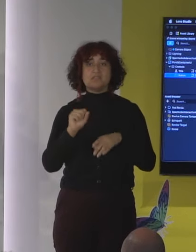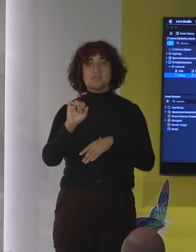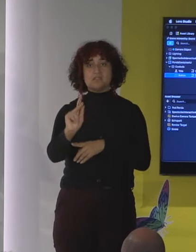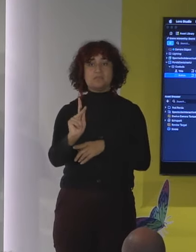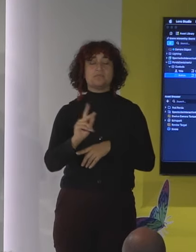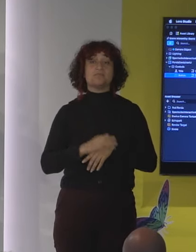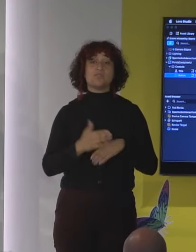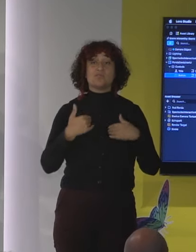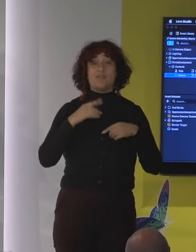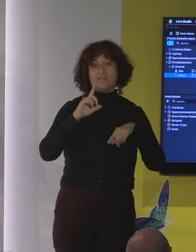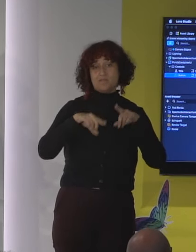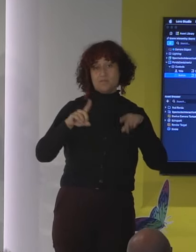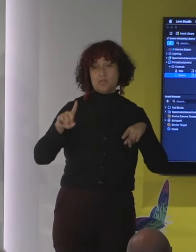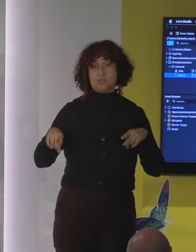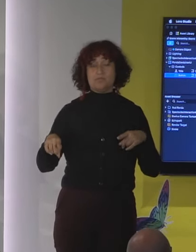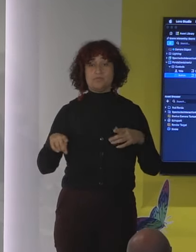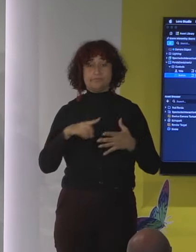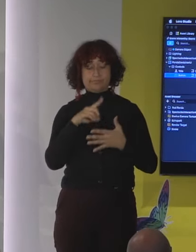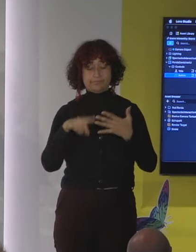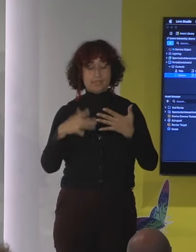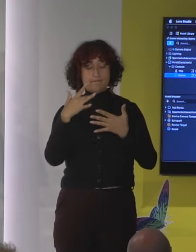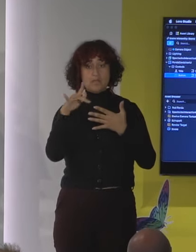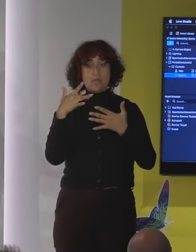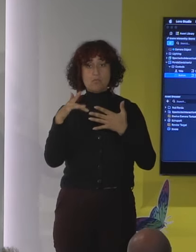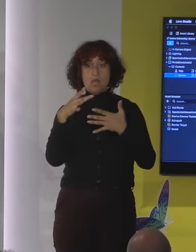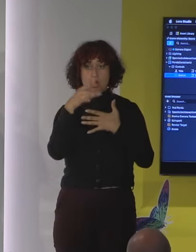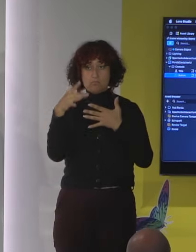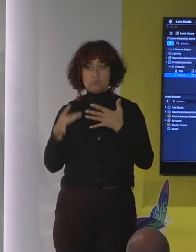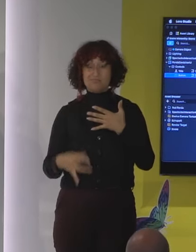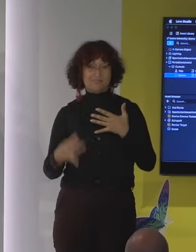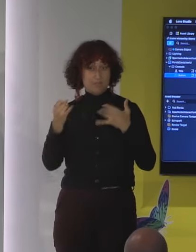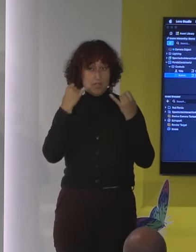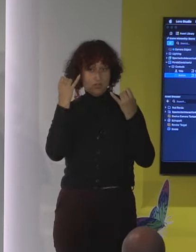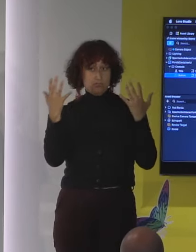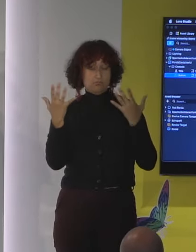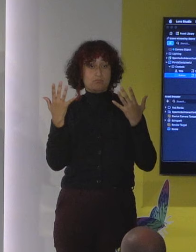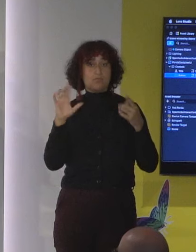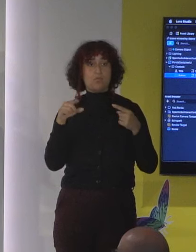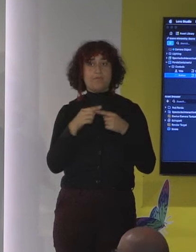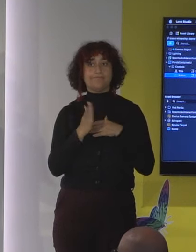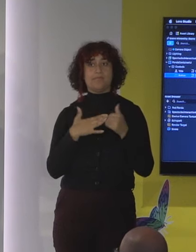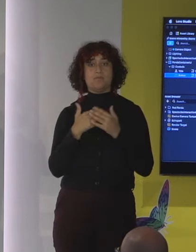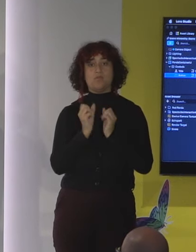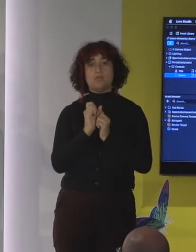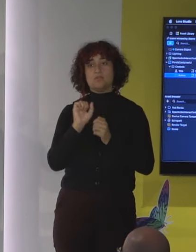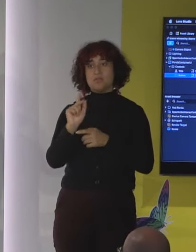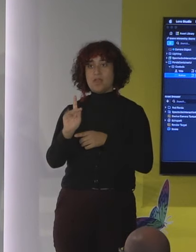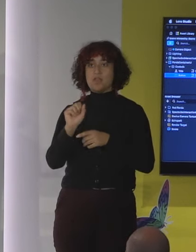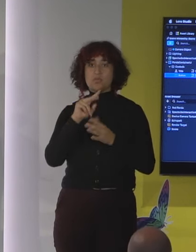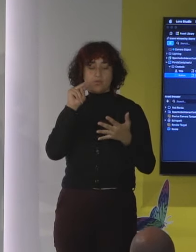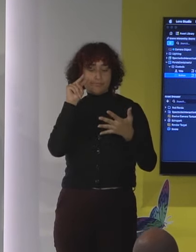You have different available options for you. And the idea is, once you get comfortable with SIK, you can look directly in the code base